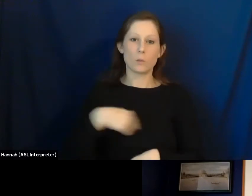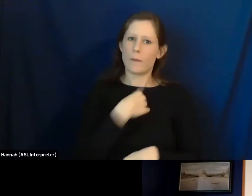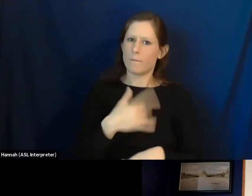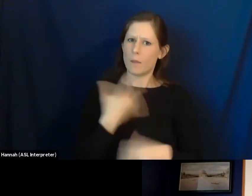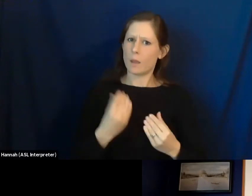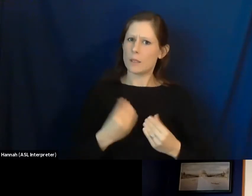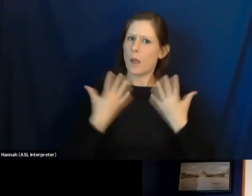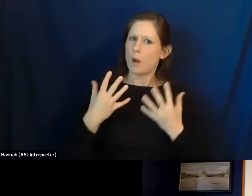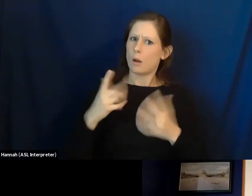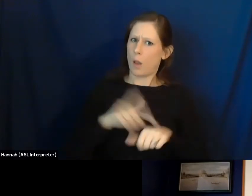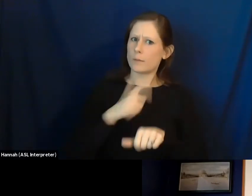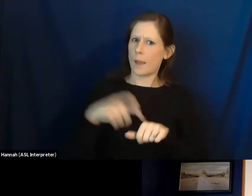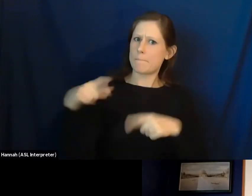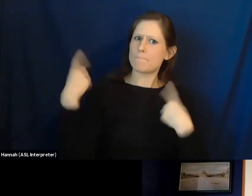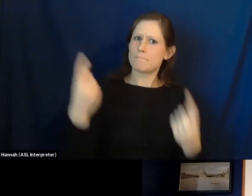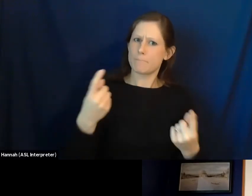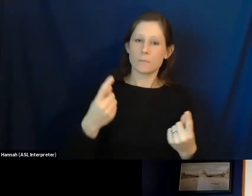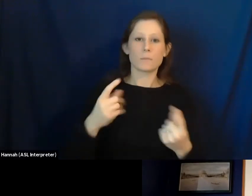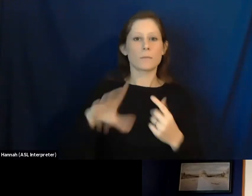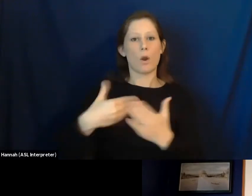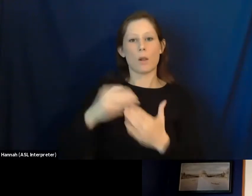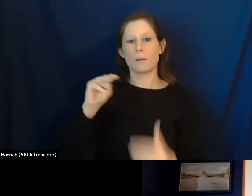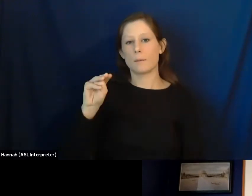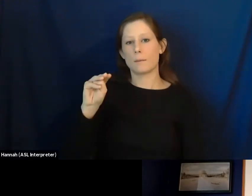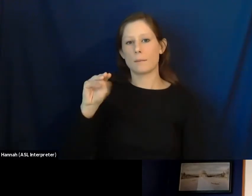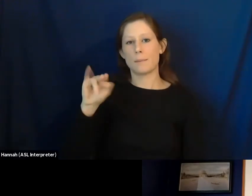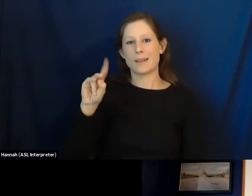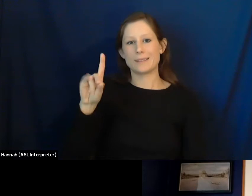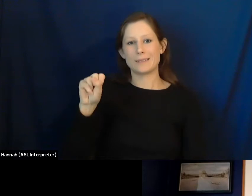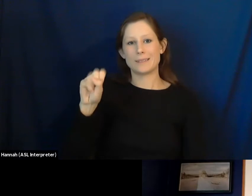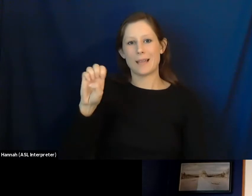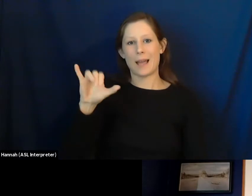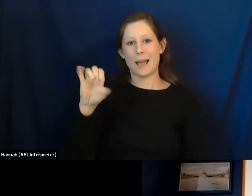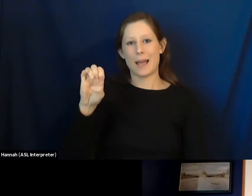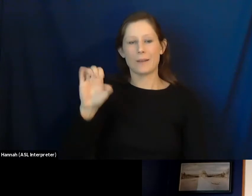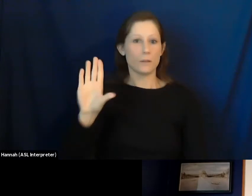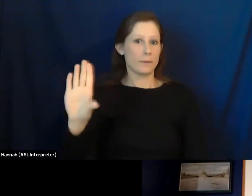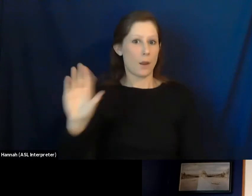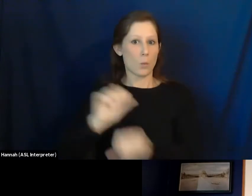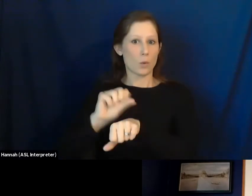by all the work that MindsEye is doing. And so I just wanted to turn it over now to Tori